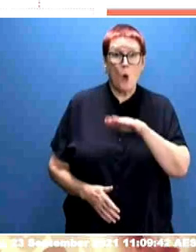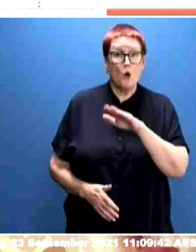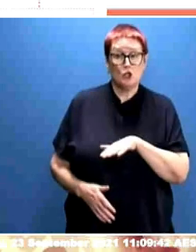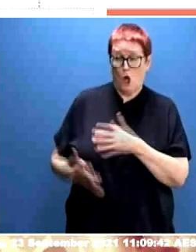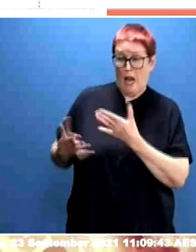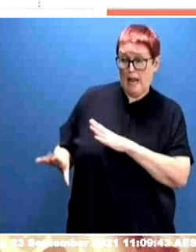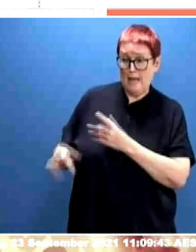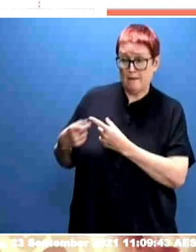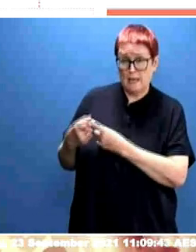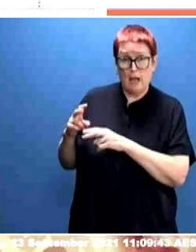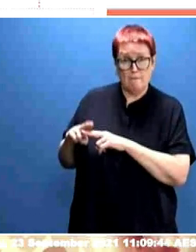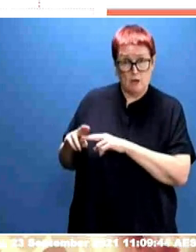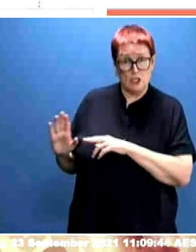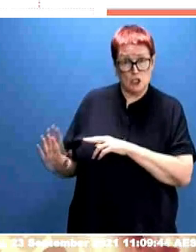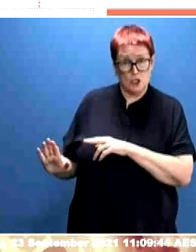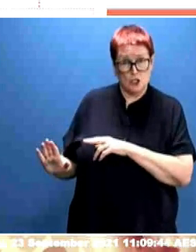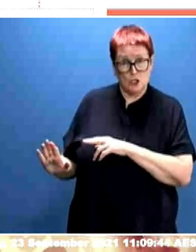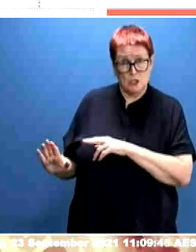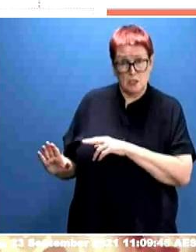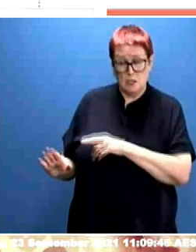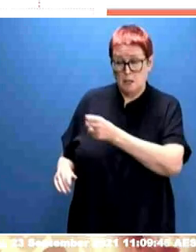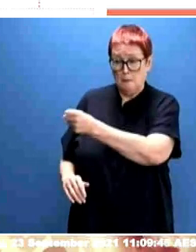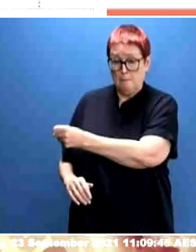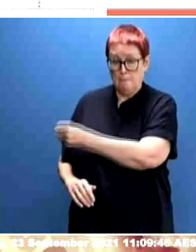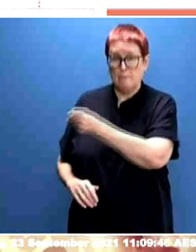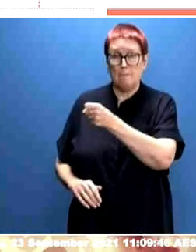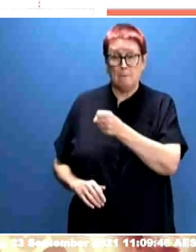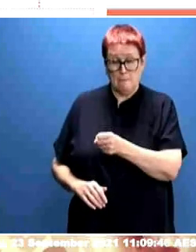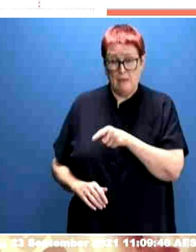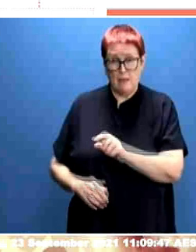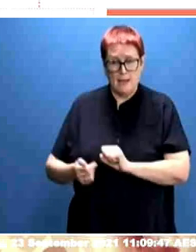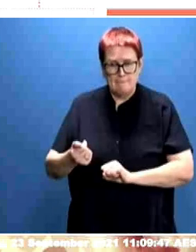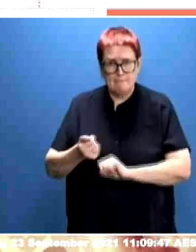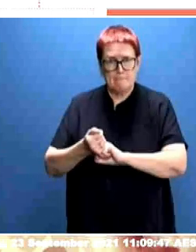that there is those necessary supports and services that are available